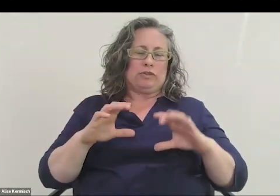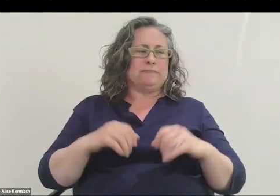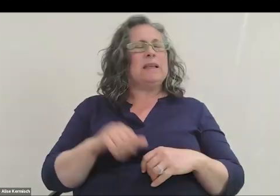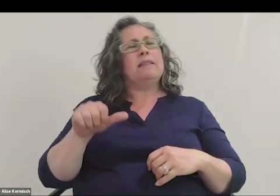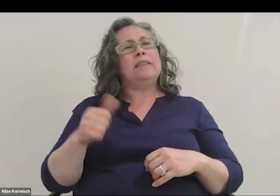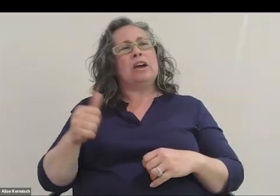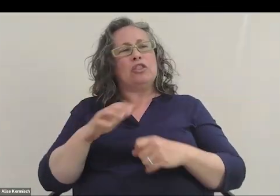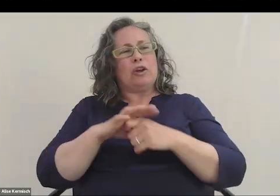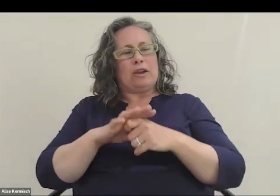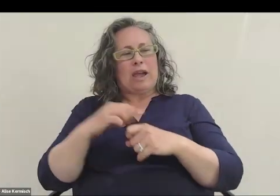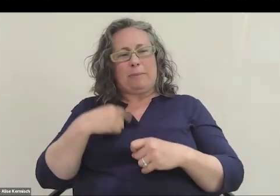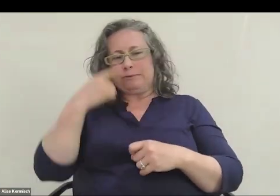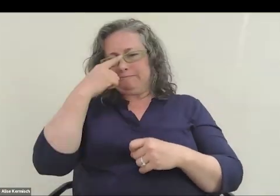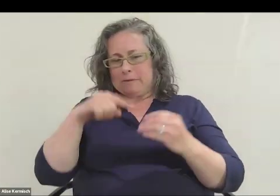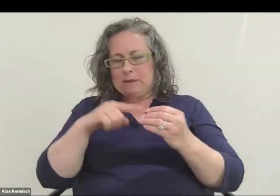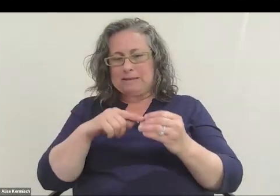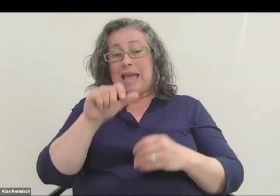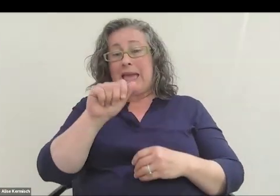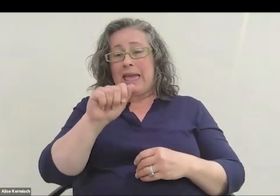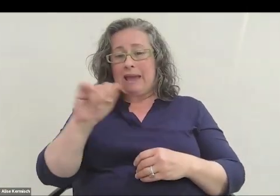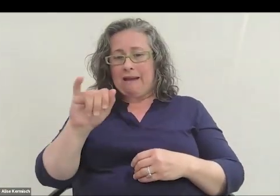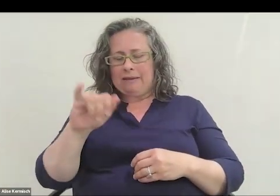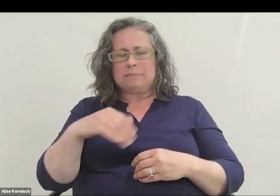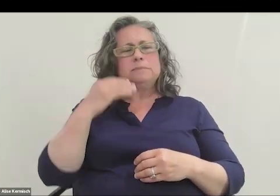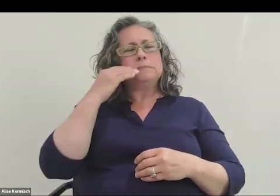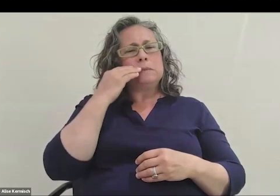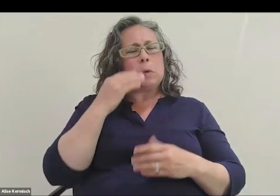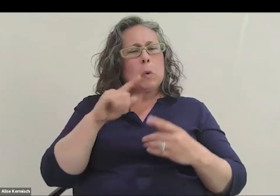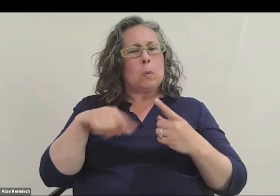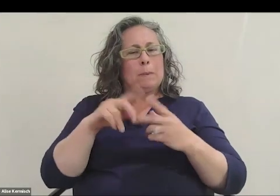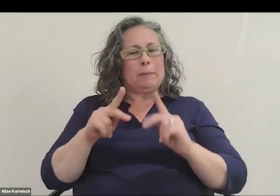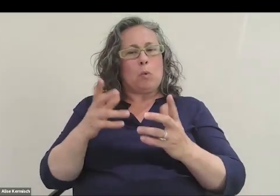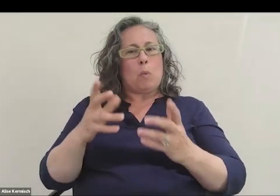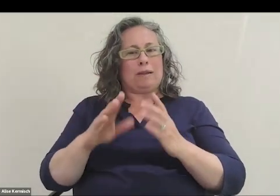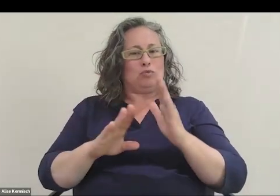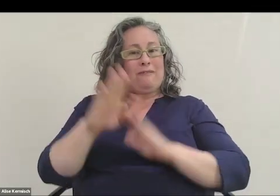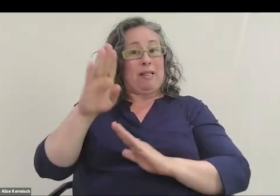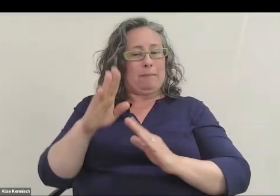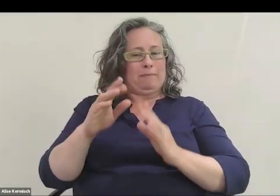The other area that I've been thinking a lot about is AI, because how when people want to develop a technology,